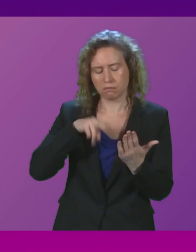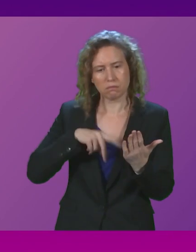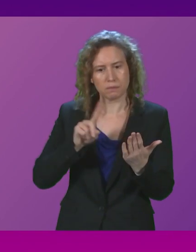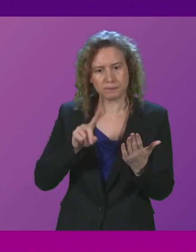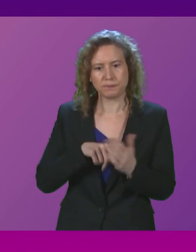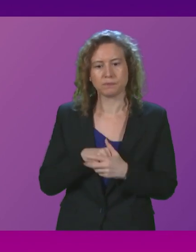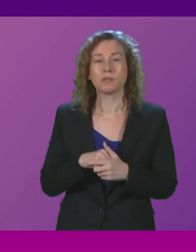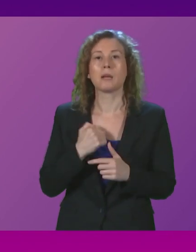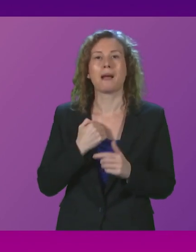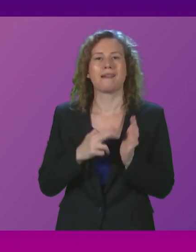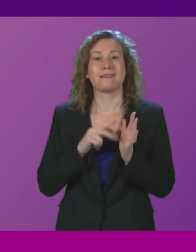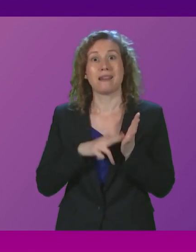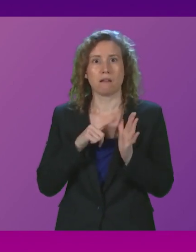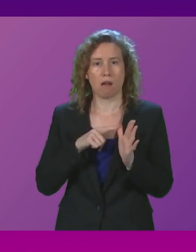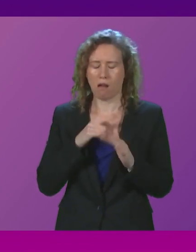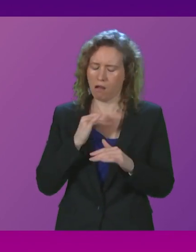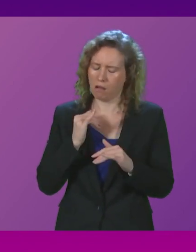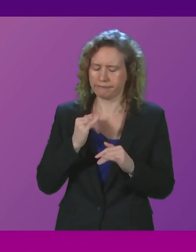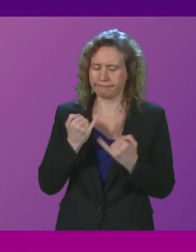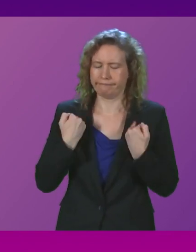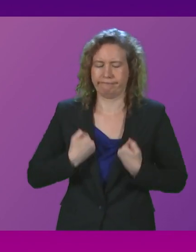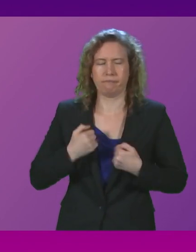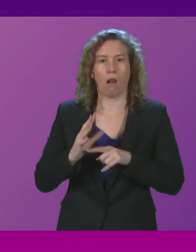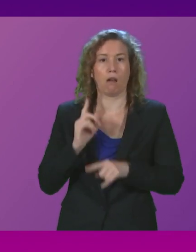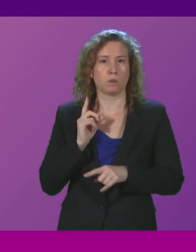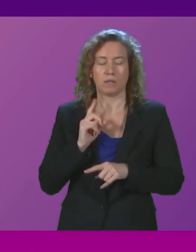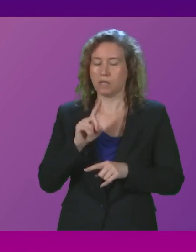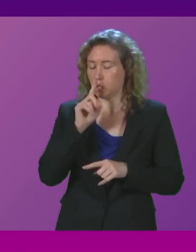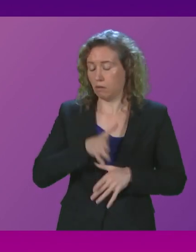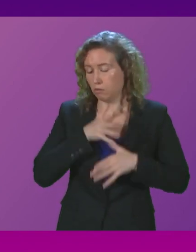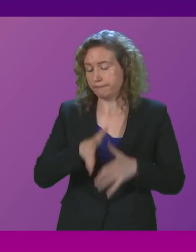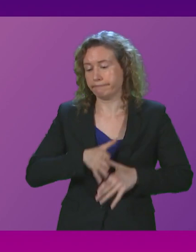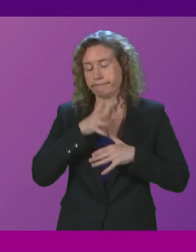“My nana took a turn for the worse last week and could not stop vomiting.